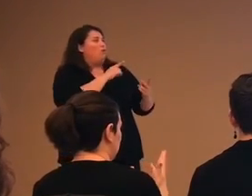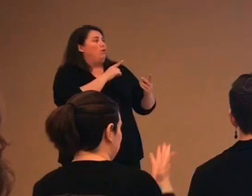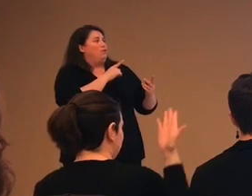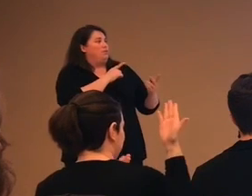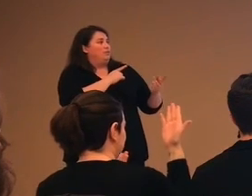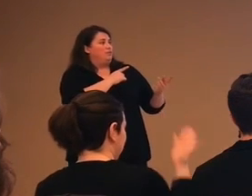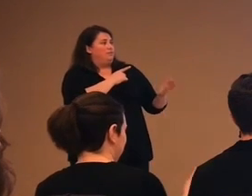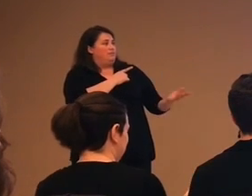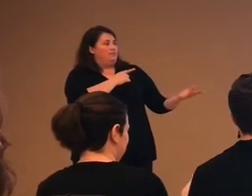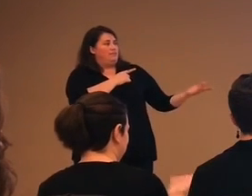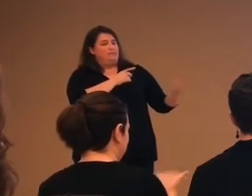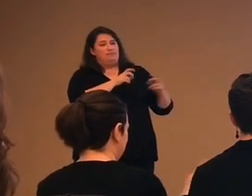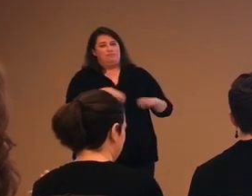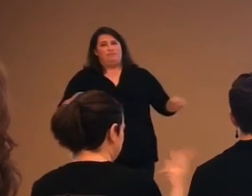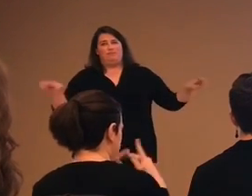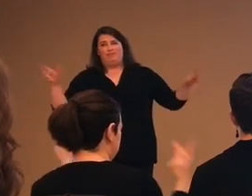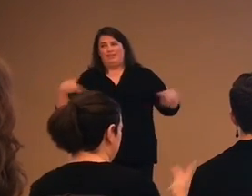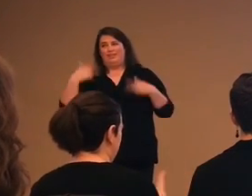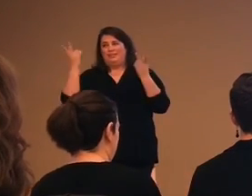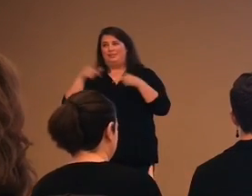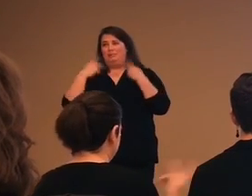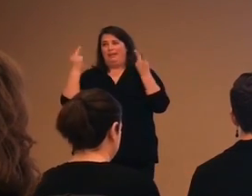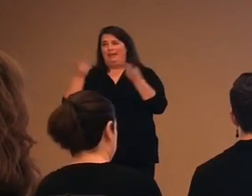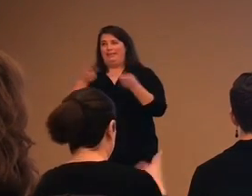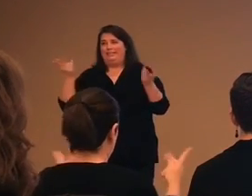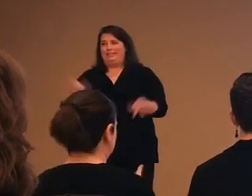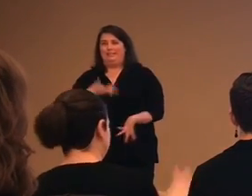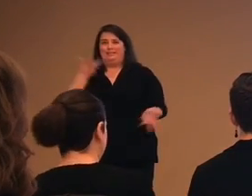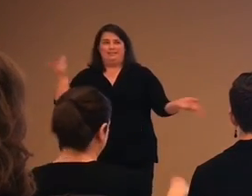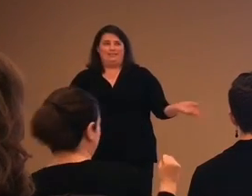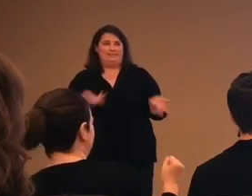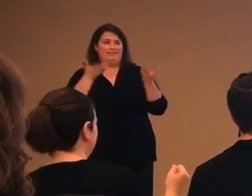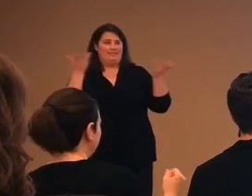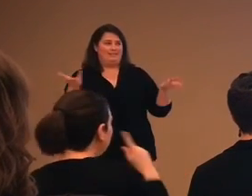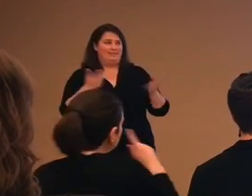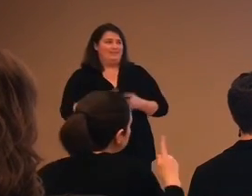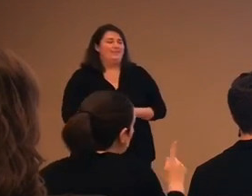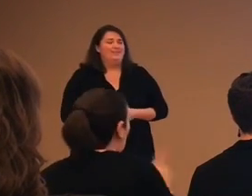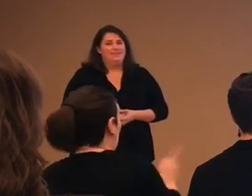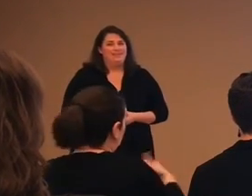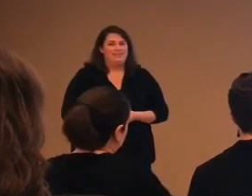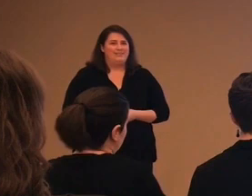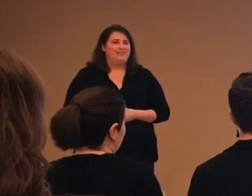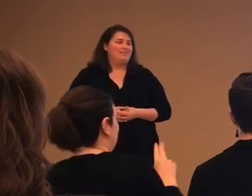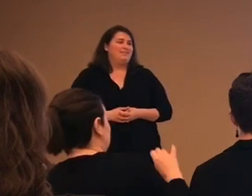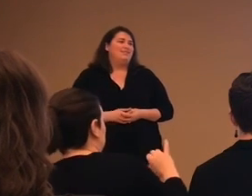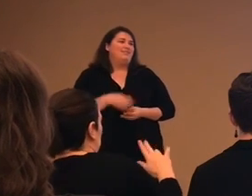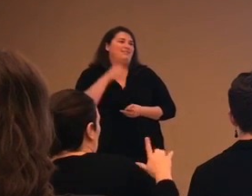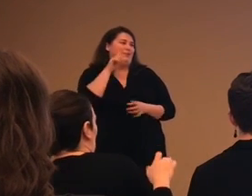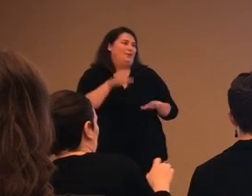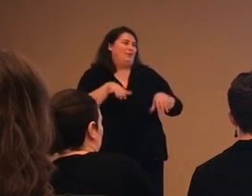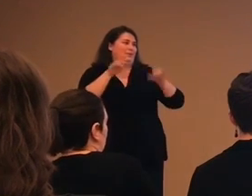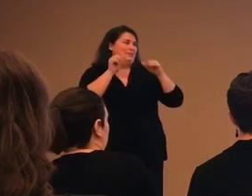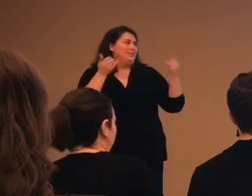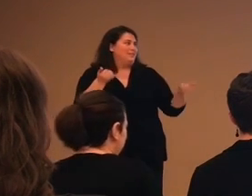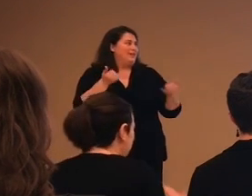This place we're sorry for me and Nicole work just for having us here and giving us this awesome space